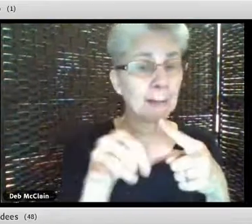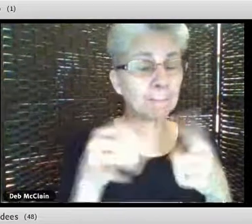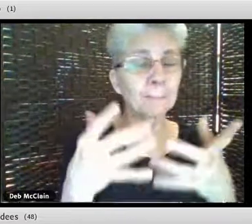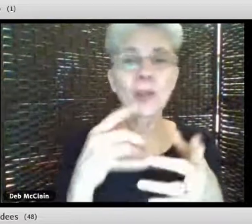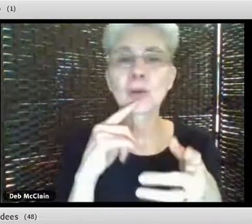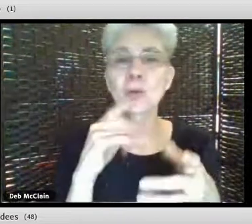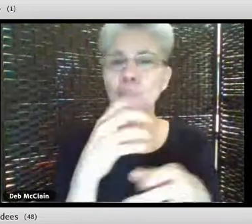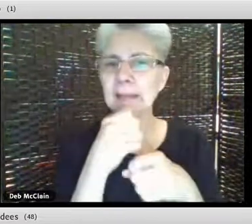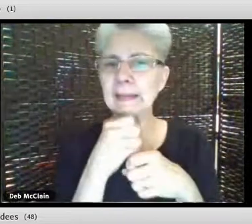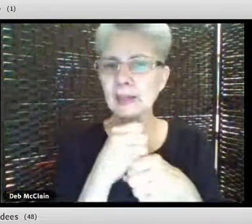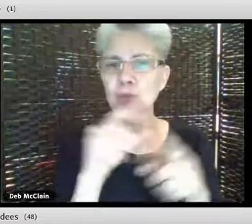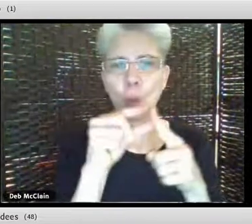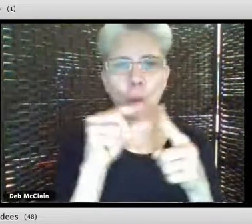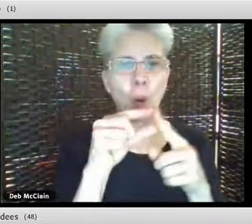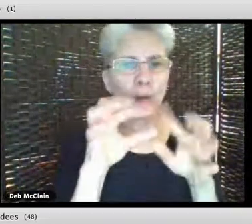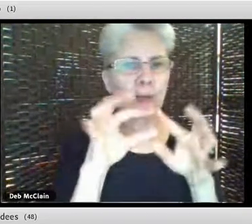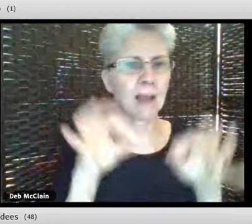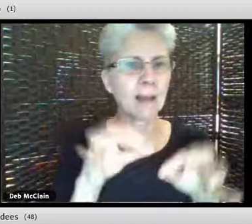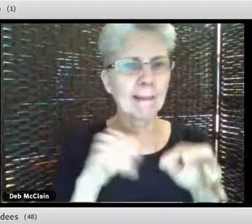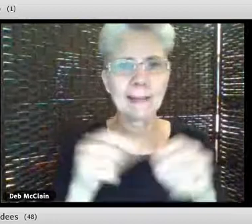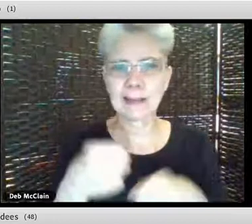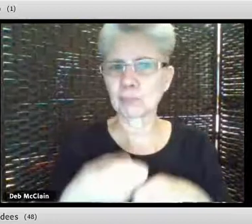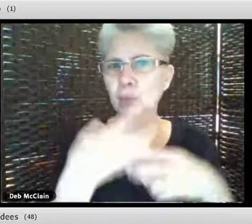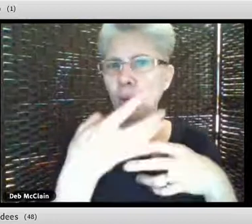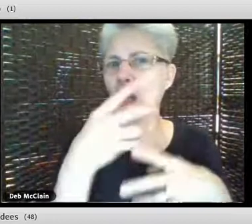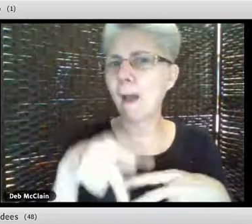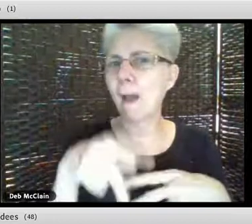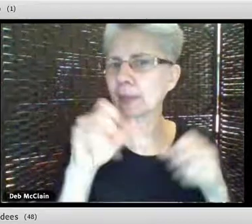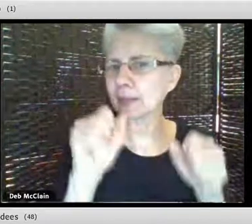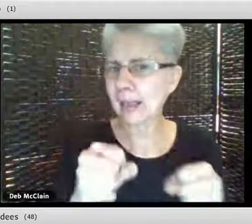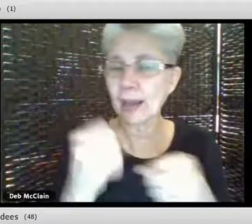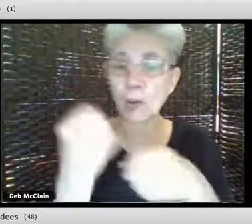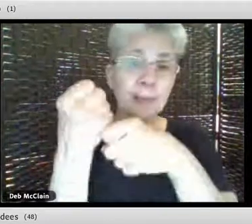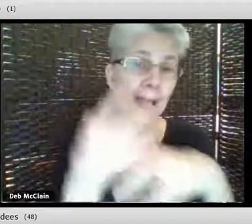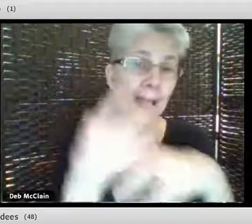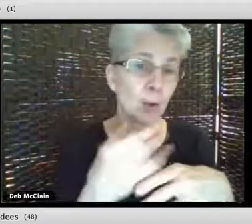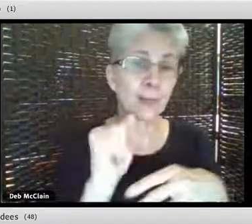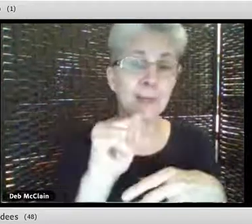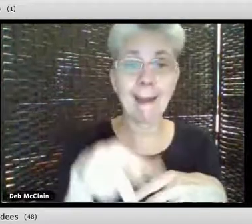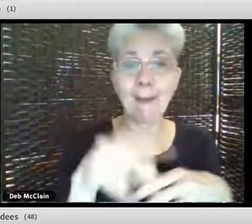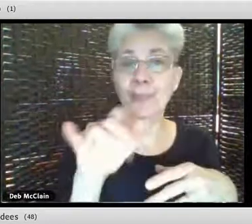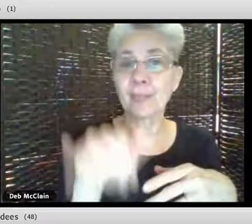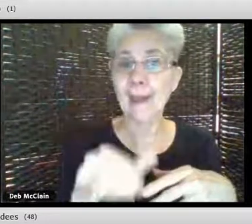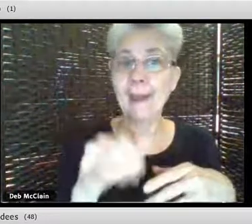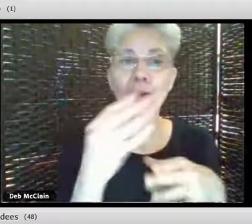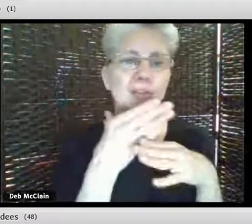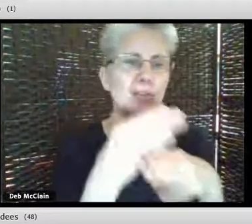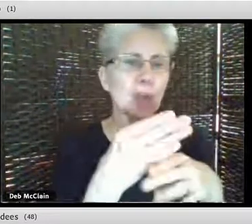so they have a ton of templates just like Word does. You can, again, get your Word doc anywhere anytime.